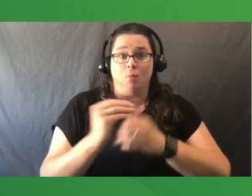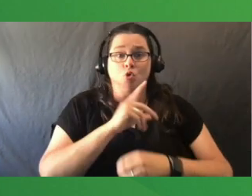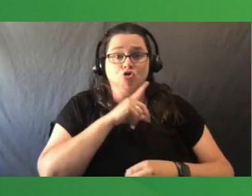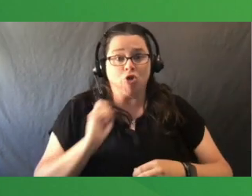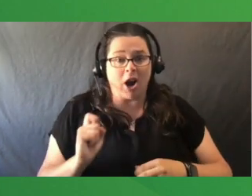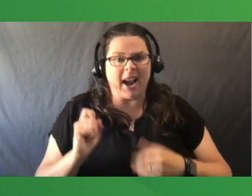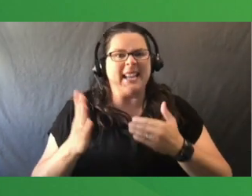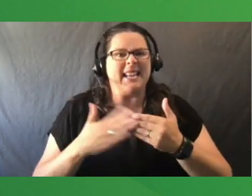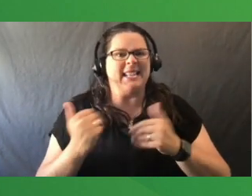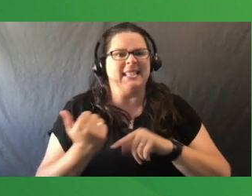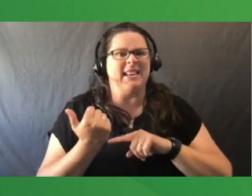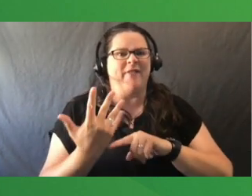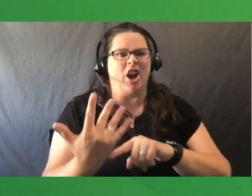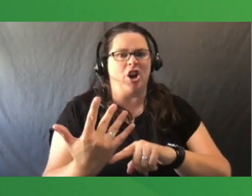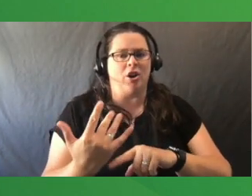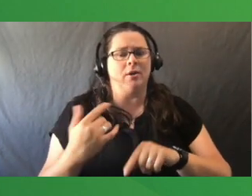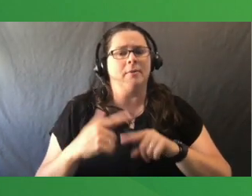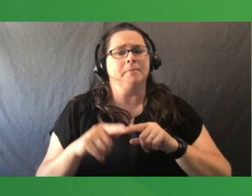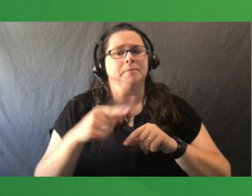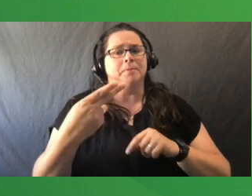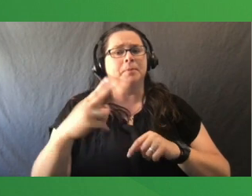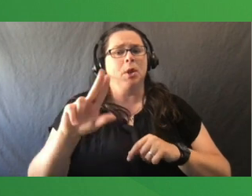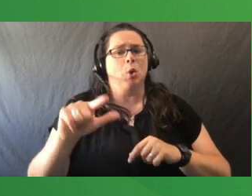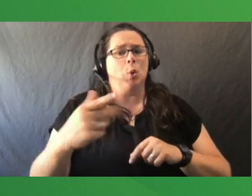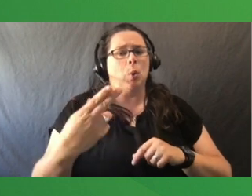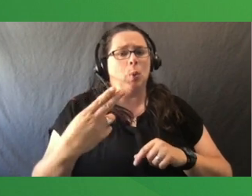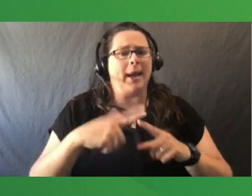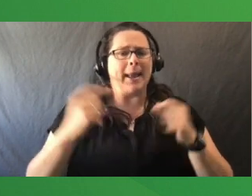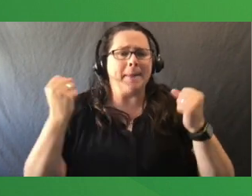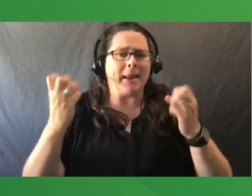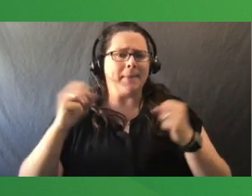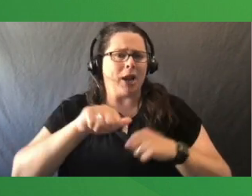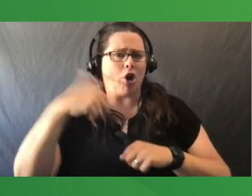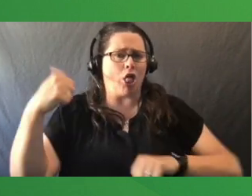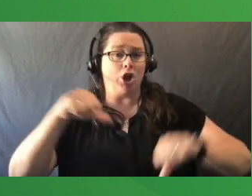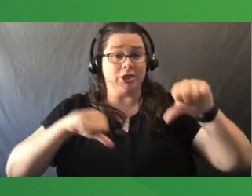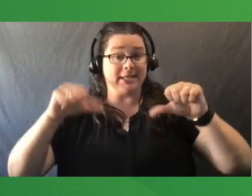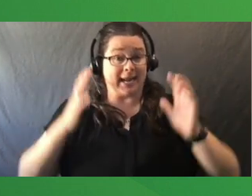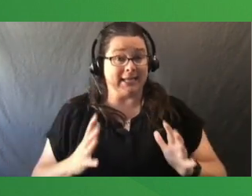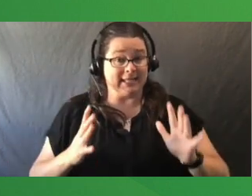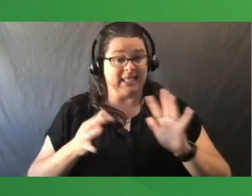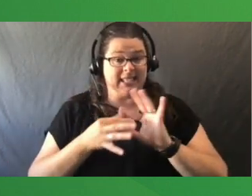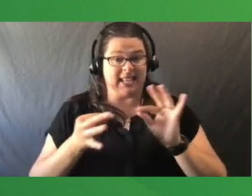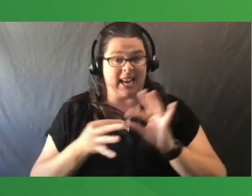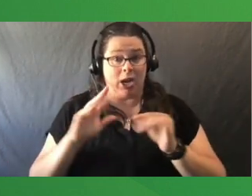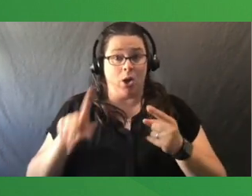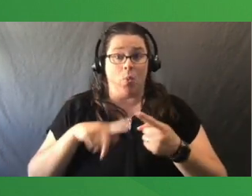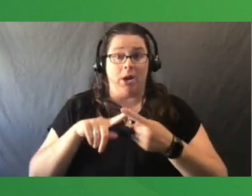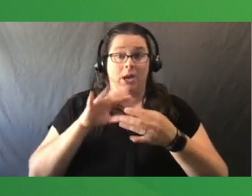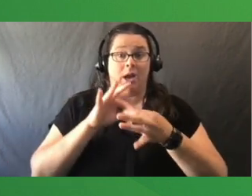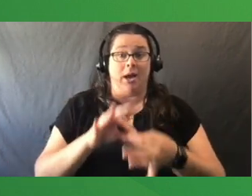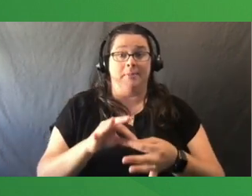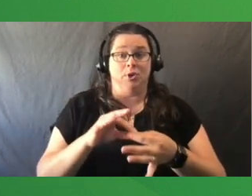But Hugh and many other scientists say that when it comes to the mountains and forests